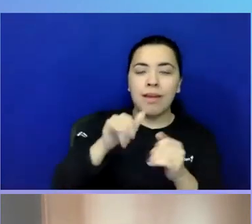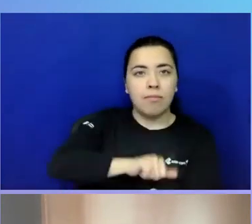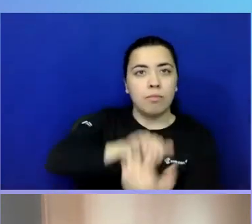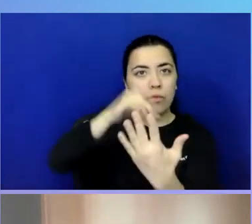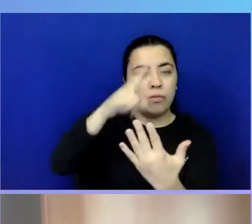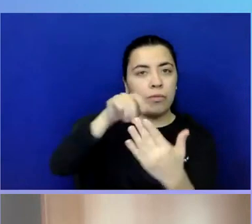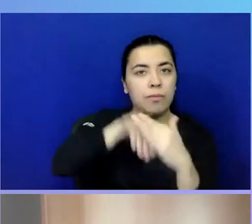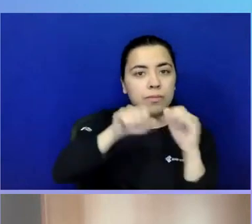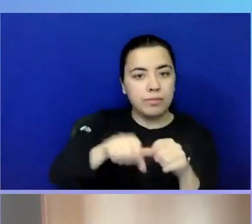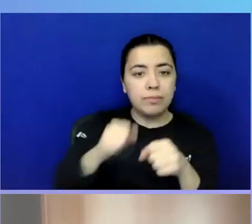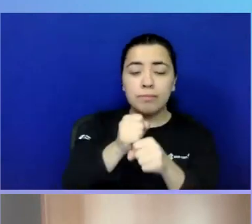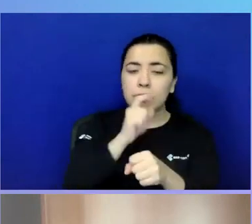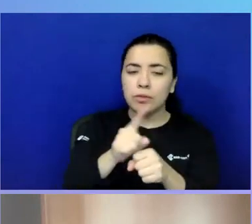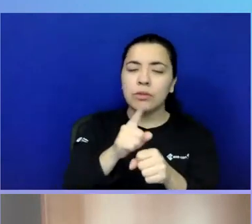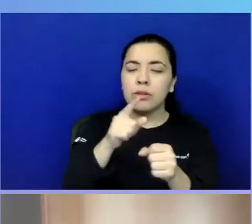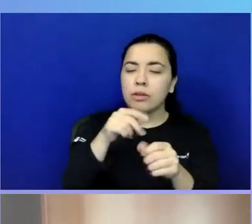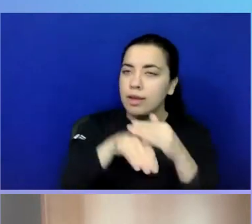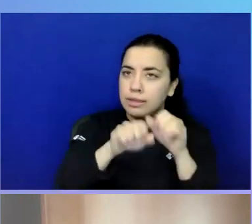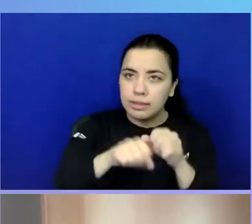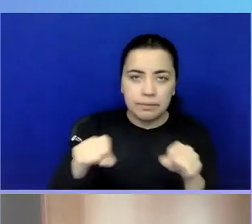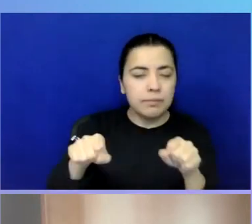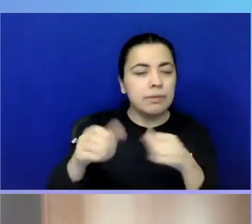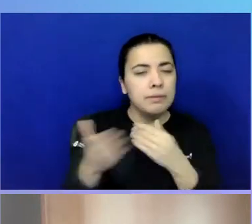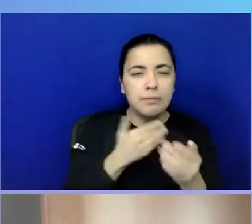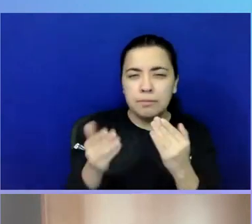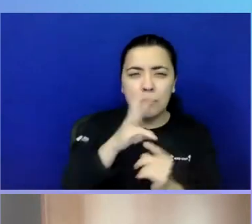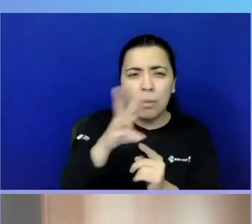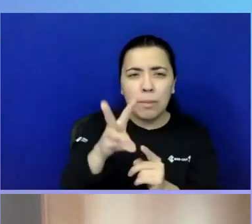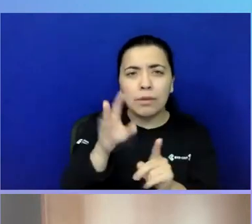component, every page that we migrate meets wcaG 2.1 AA